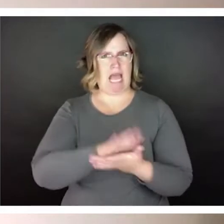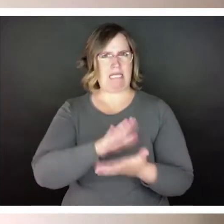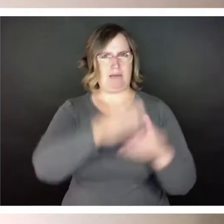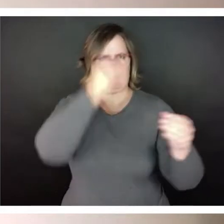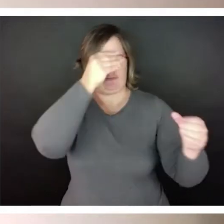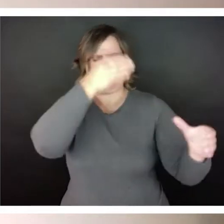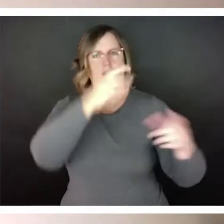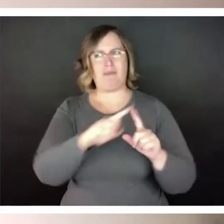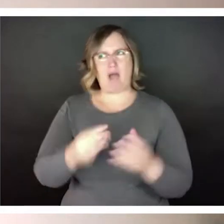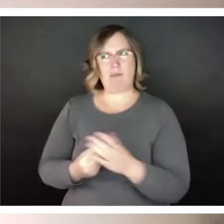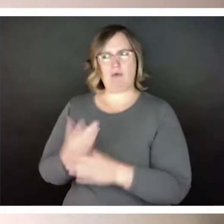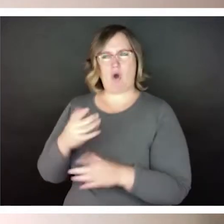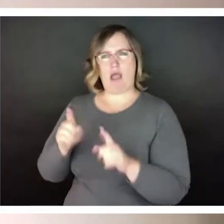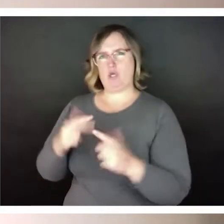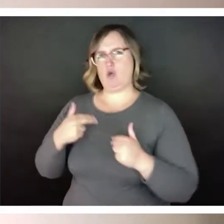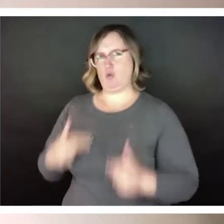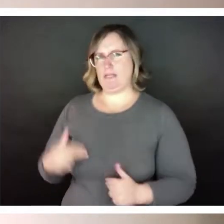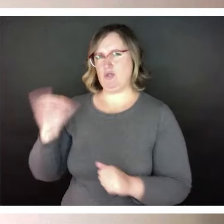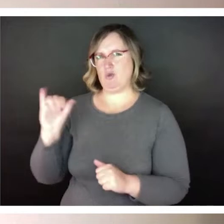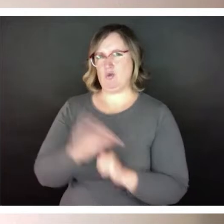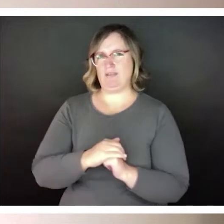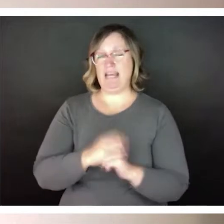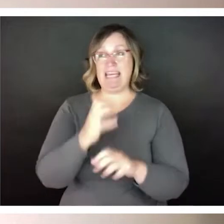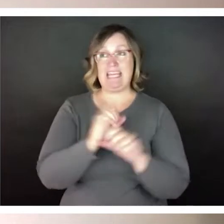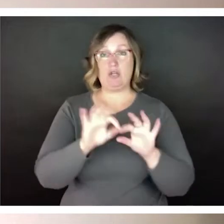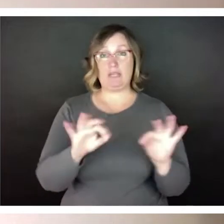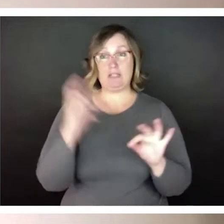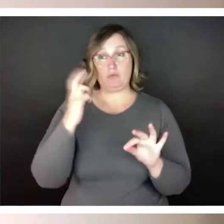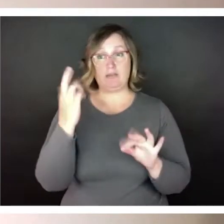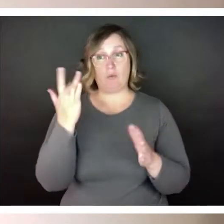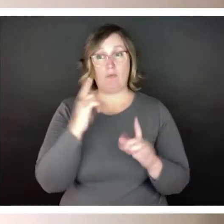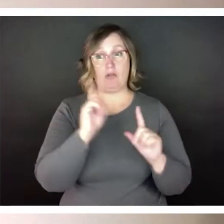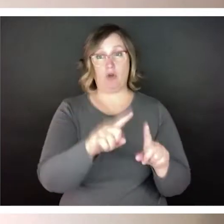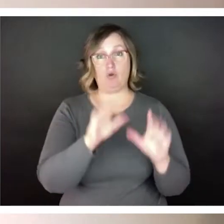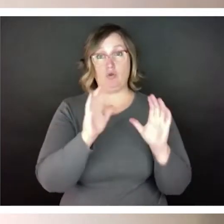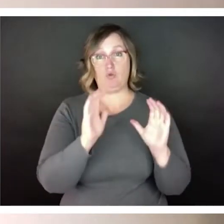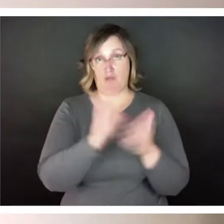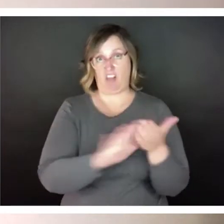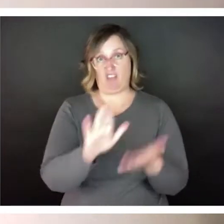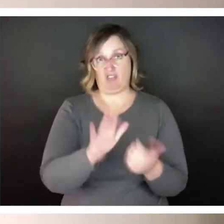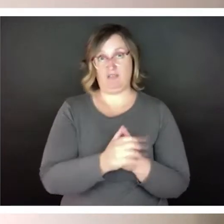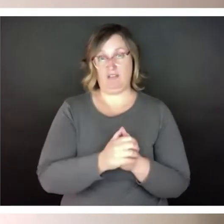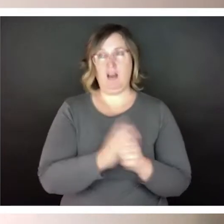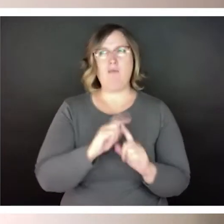Sure, getting a degree is the reason we go to college. But the lasting lesson for me has been how much I've changed